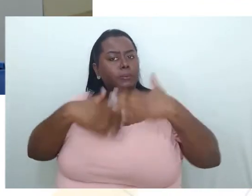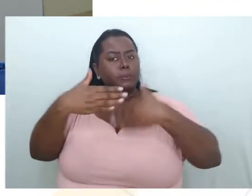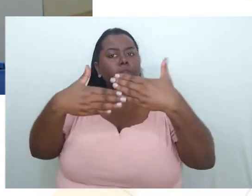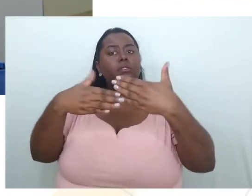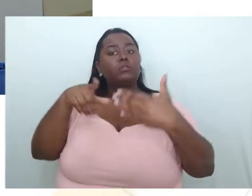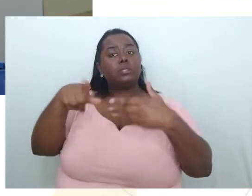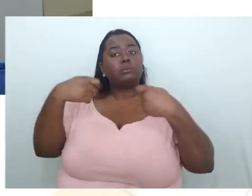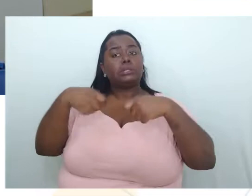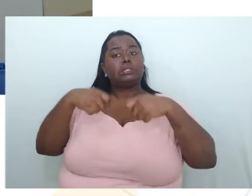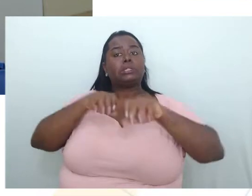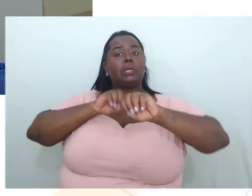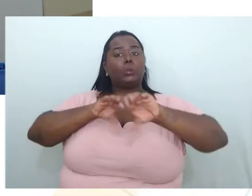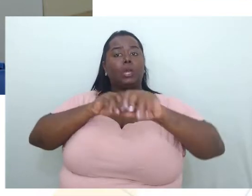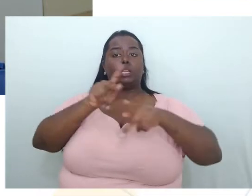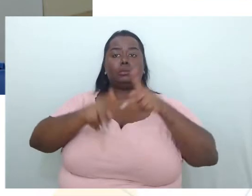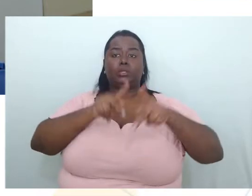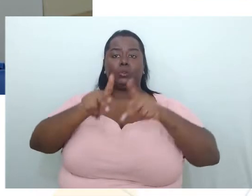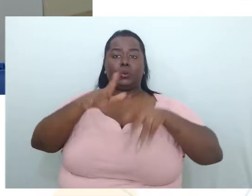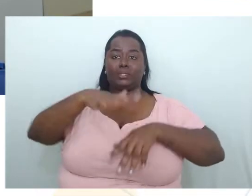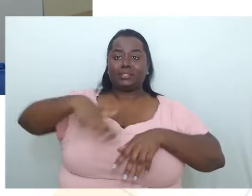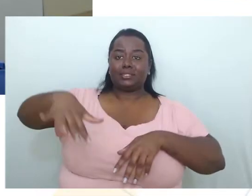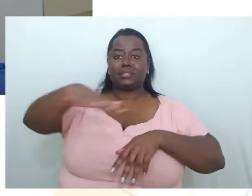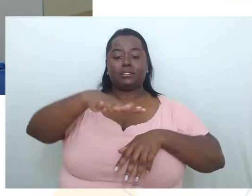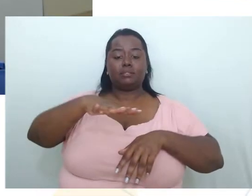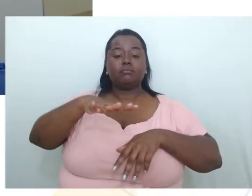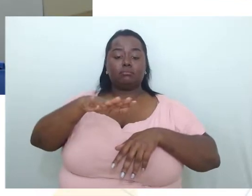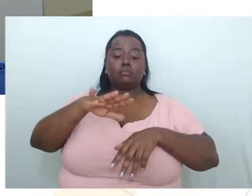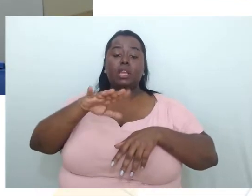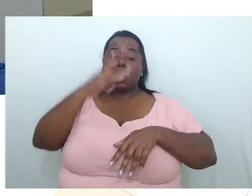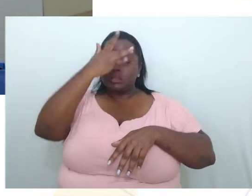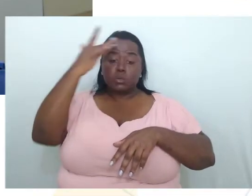educate your people. Now you can go further, a lot of people have argued to